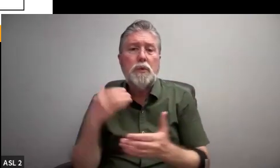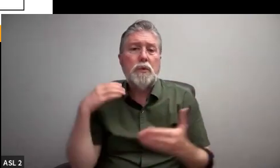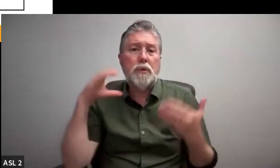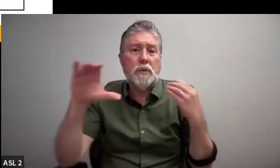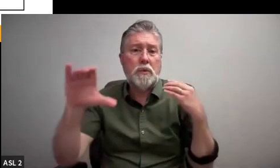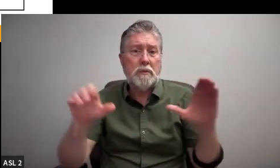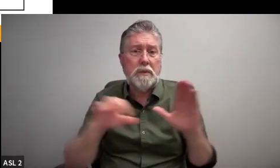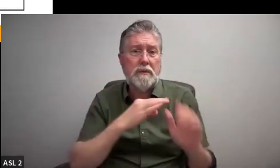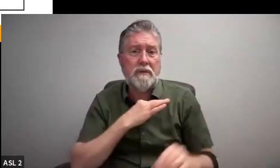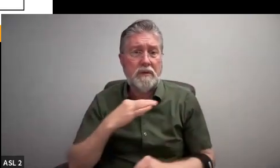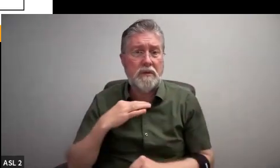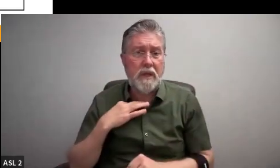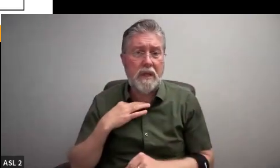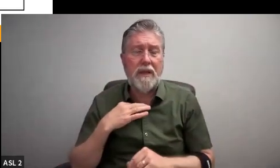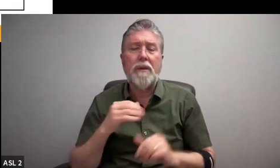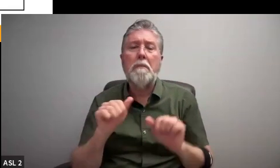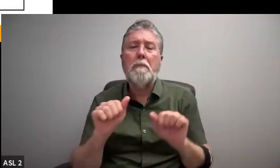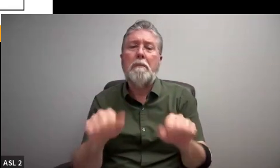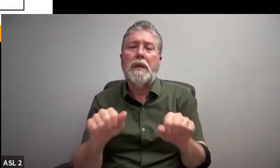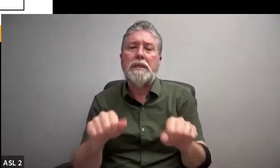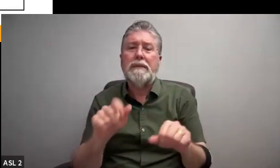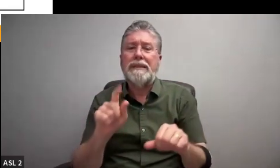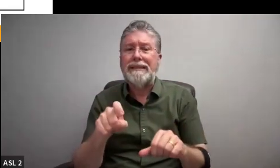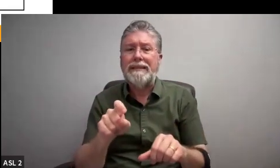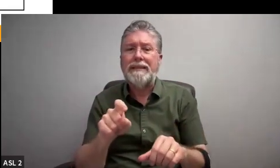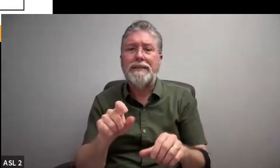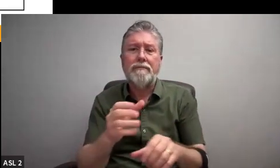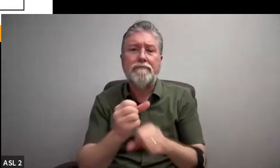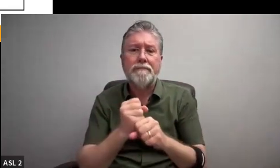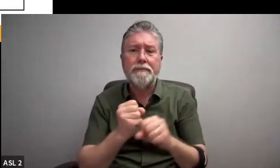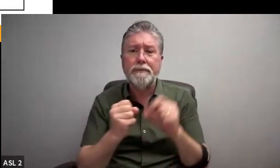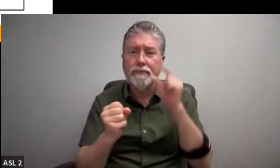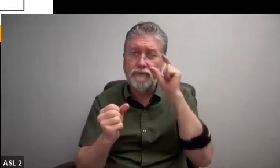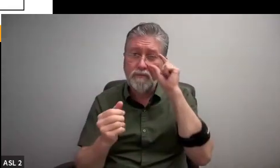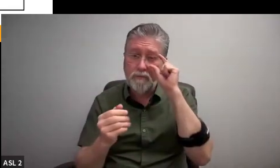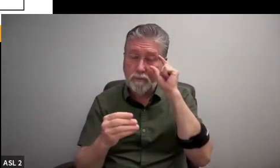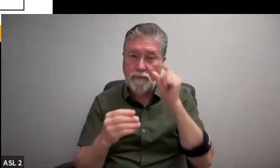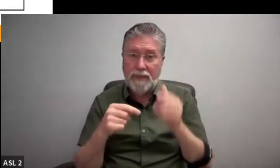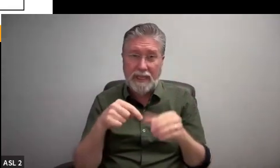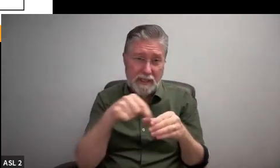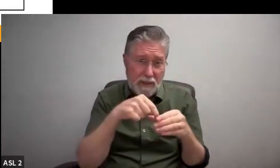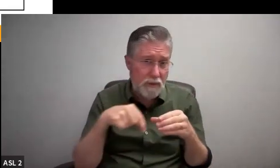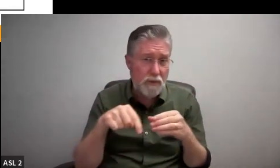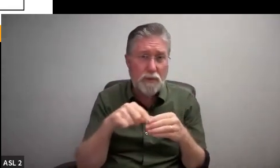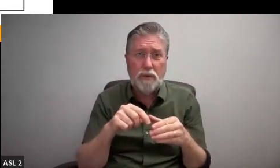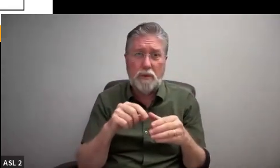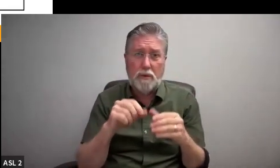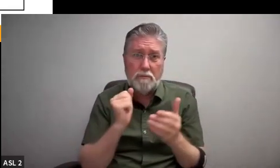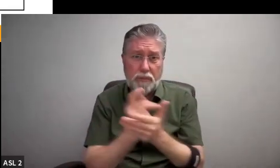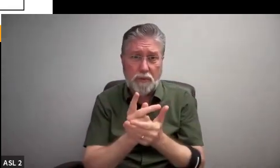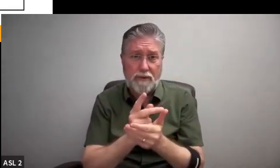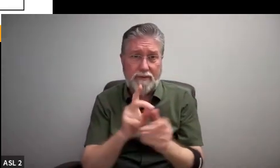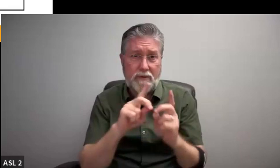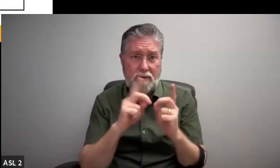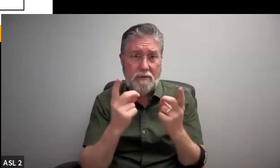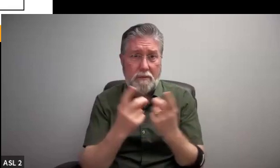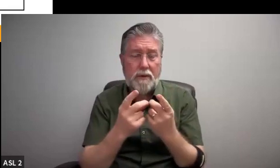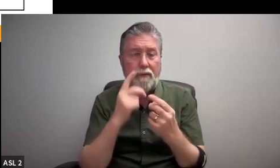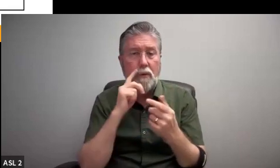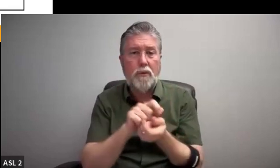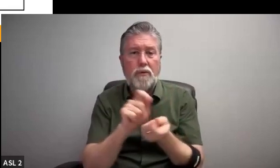they're going to possibly need to obtain internal departmental approvals of these revised positions.